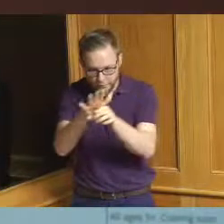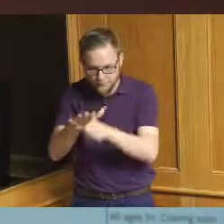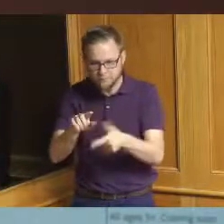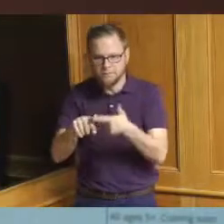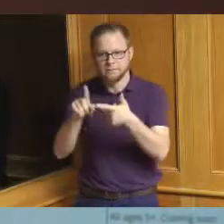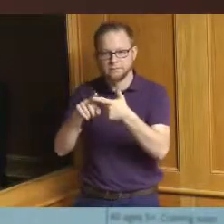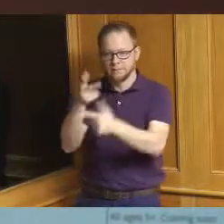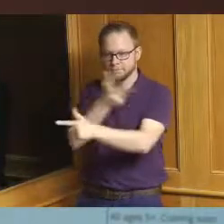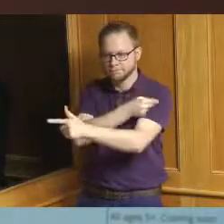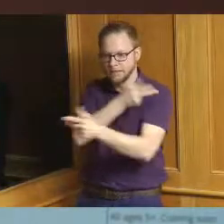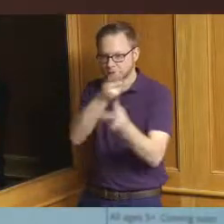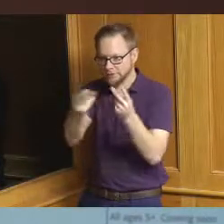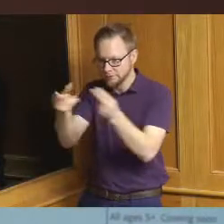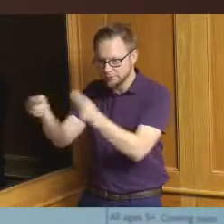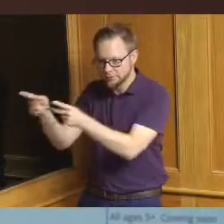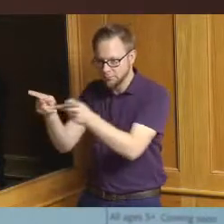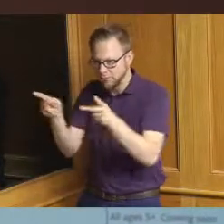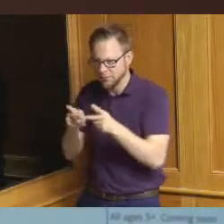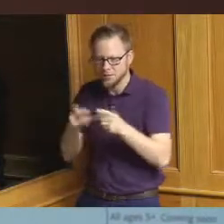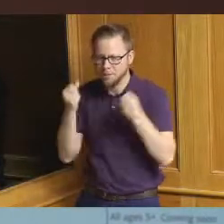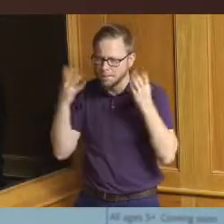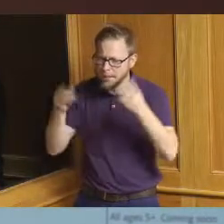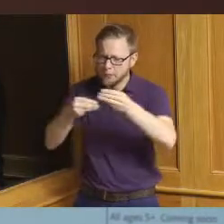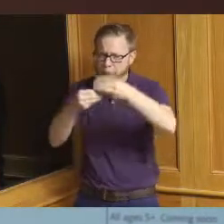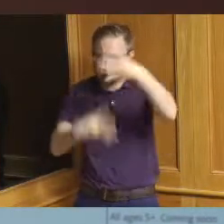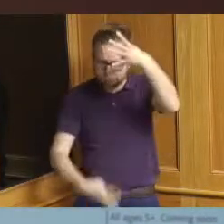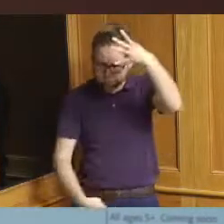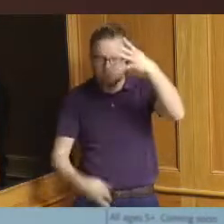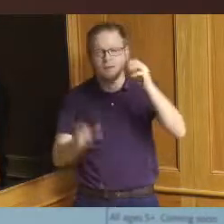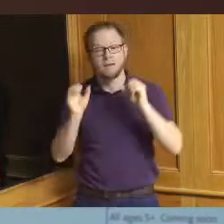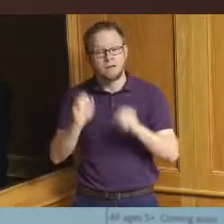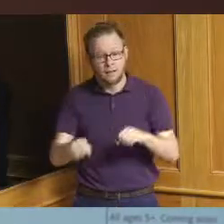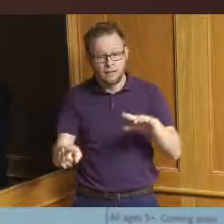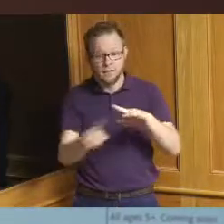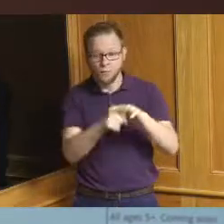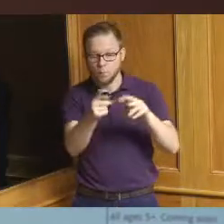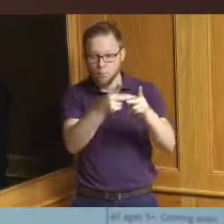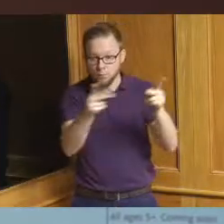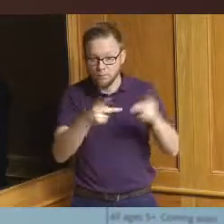lots of locations in Hamilton County providing both testing as well as vaccinations